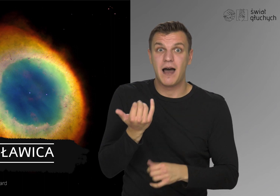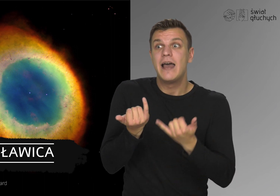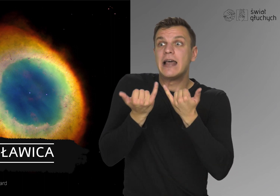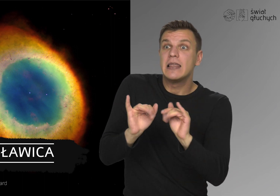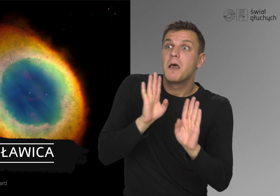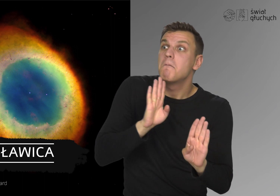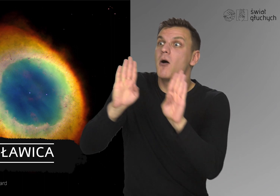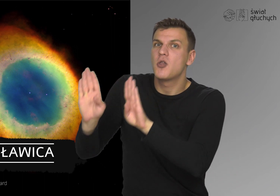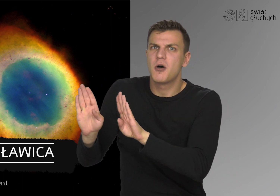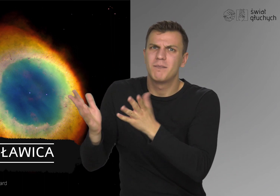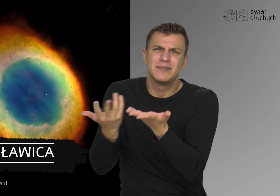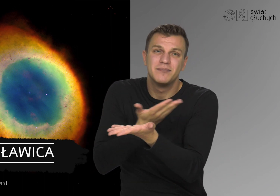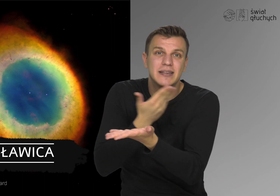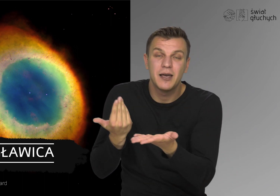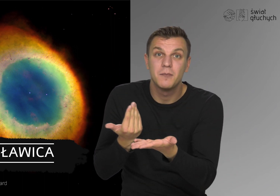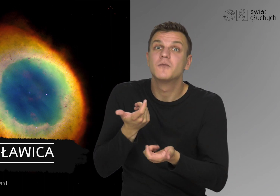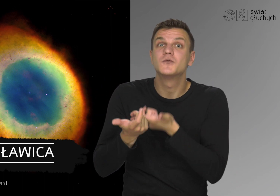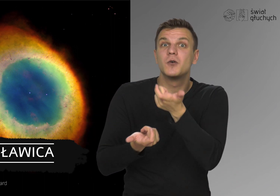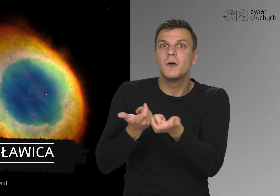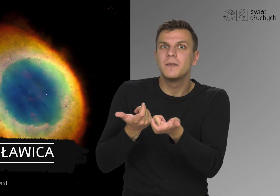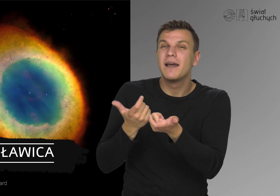and it’s hard to find a substitute. So, what can you do?